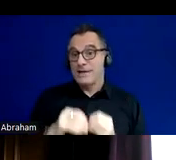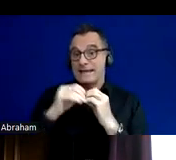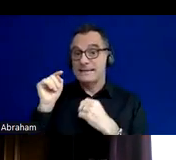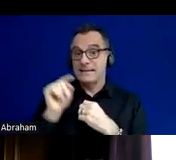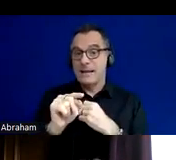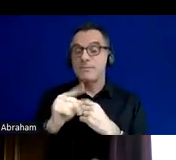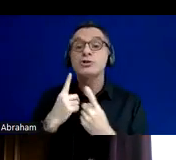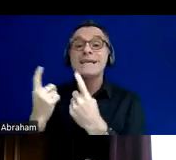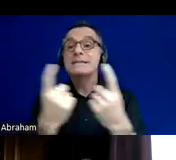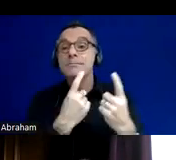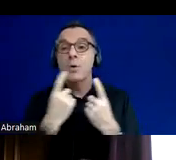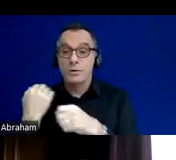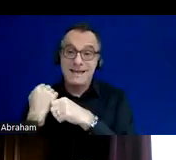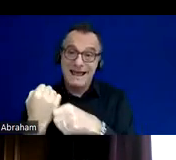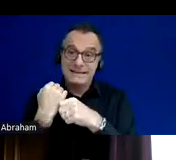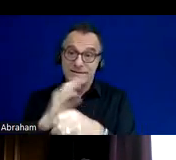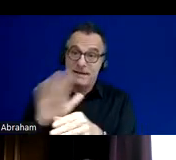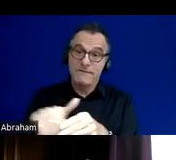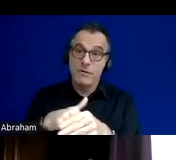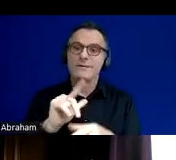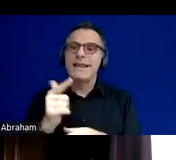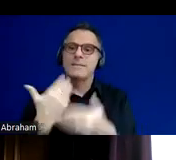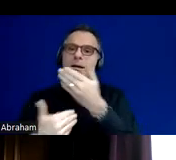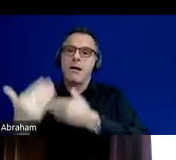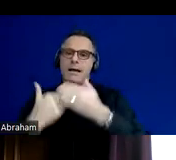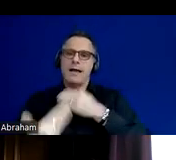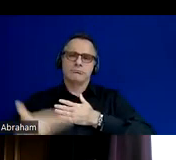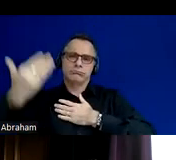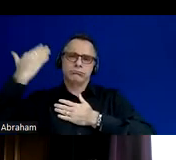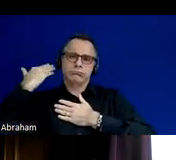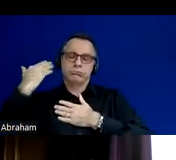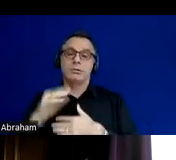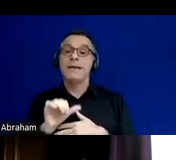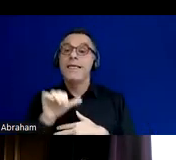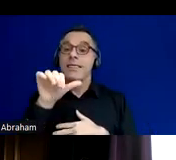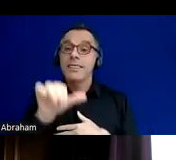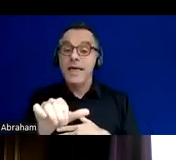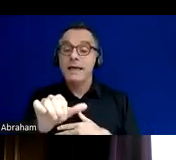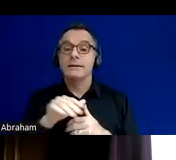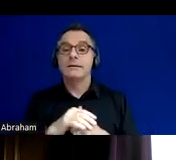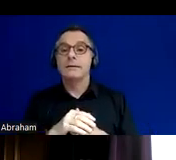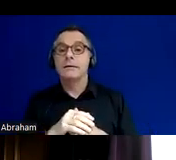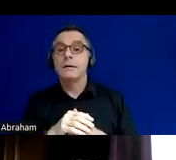who had been involved in the Lesbian Archive, in the early days. Then re-recorded some new